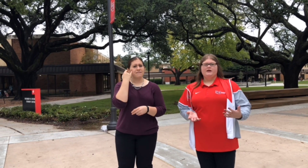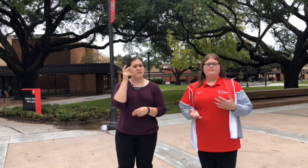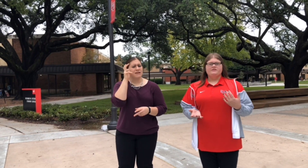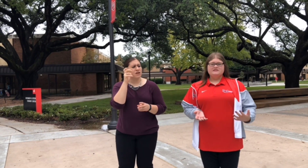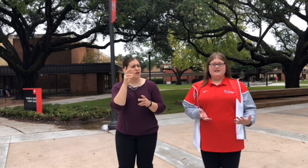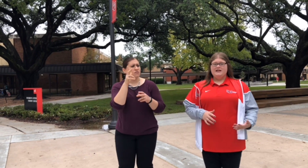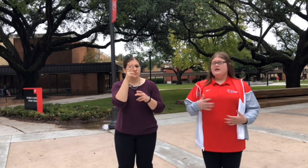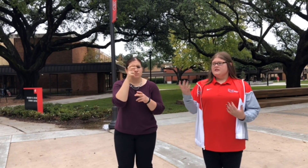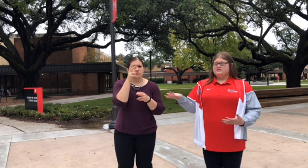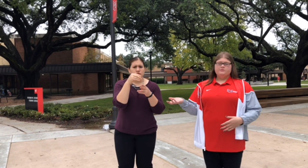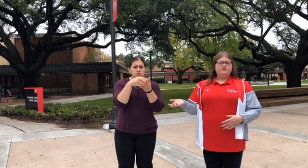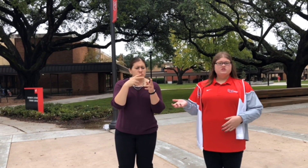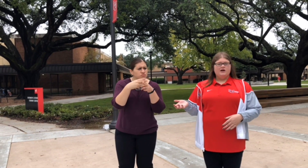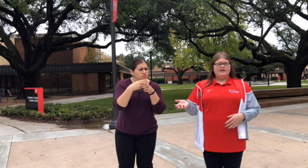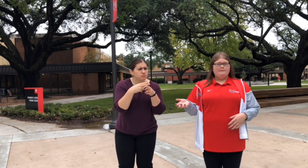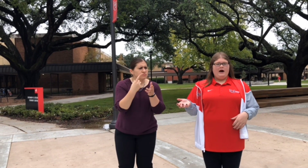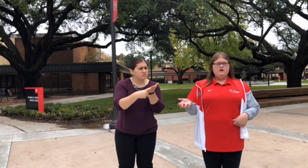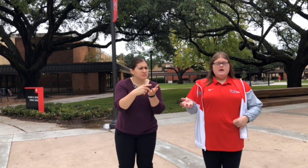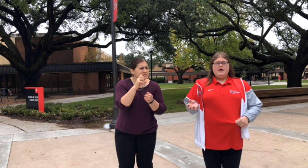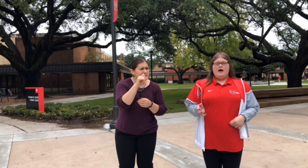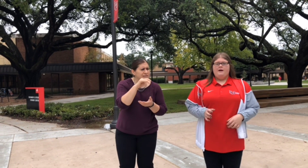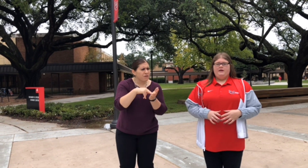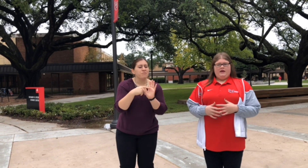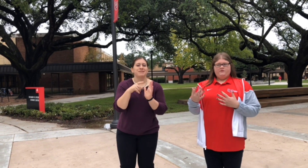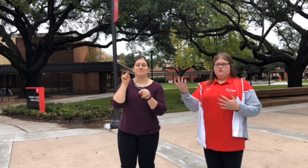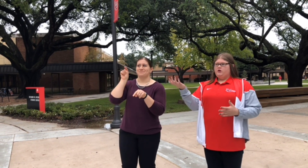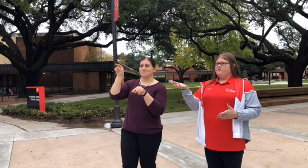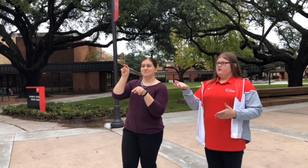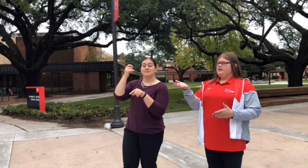talking about " The Set" this is what they're talking about. If you look over